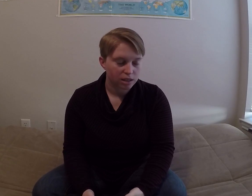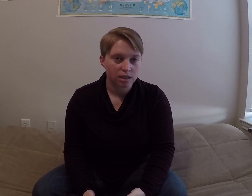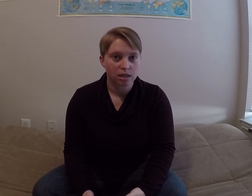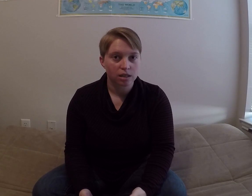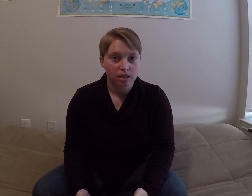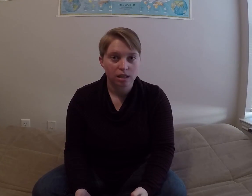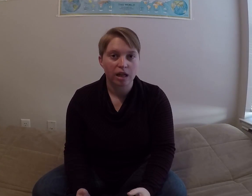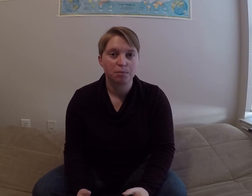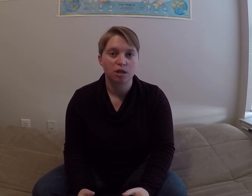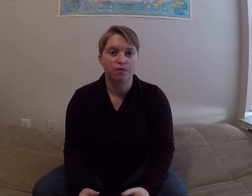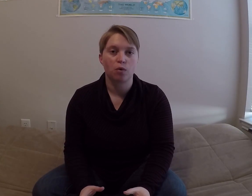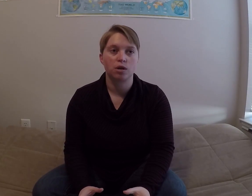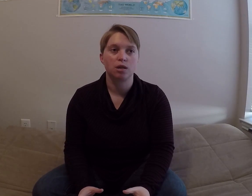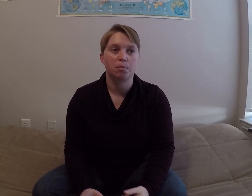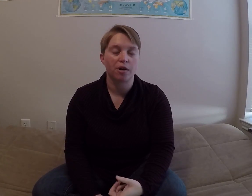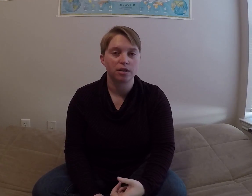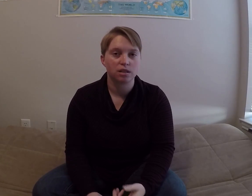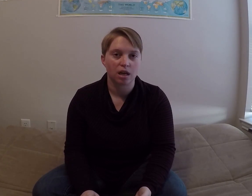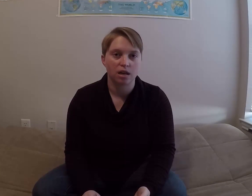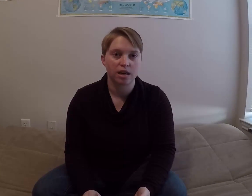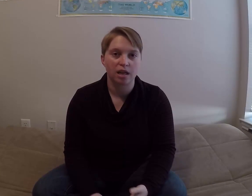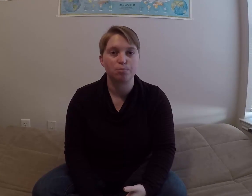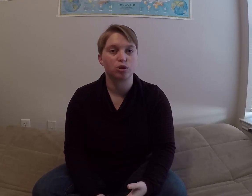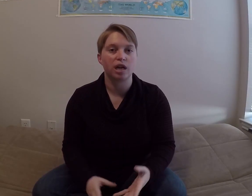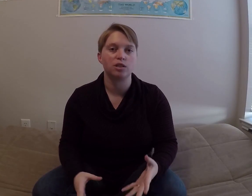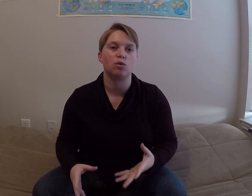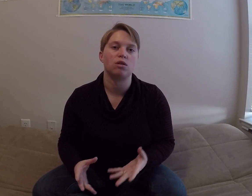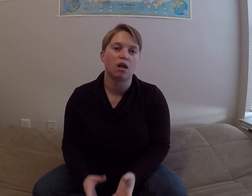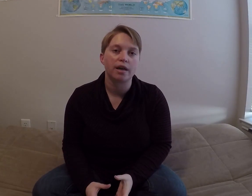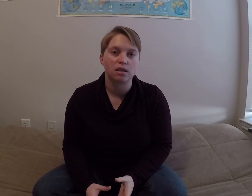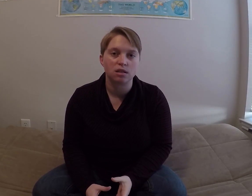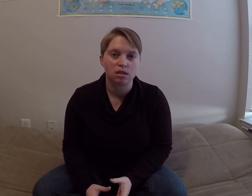This is the disclaimer for parents and potential clients.